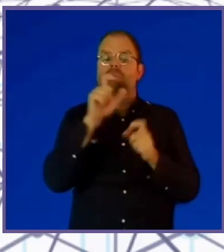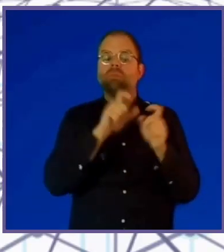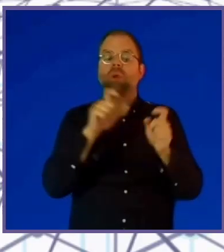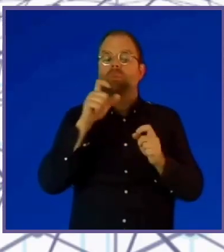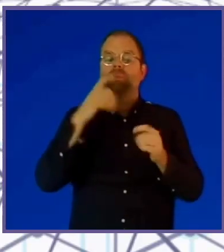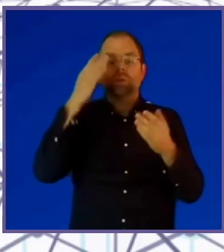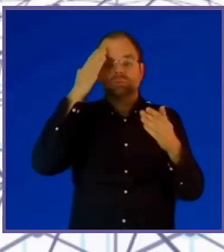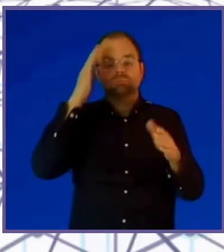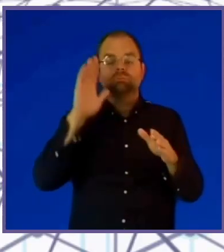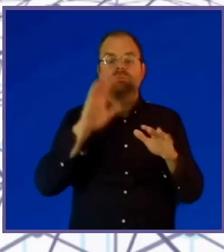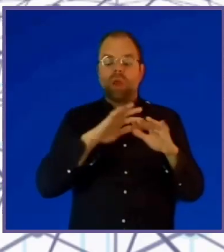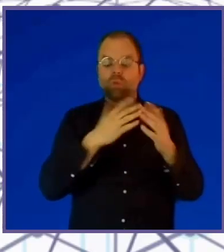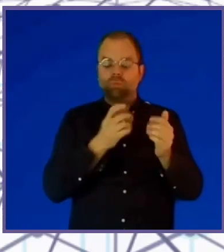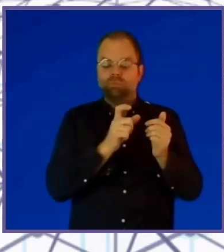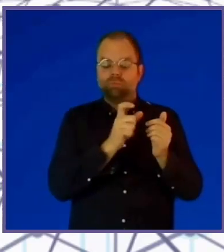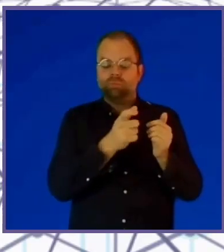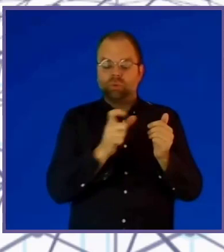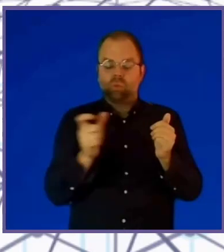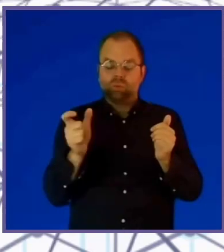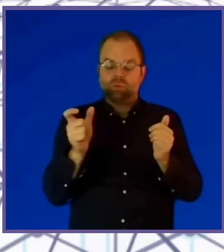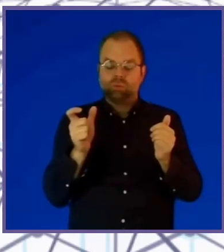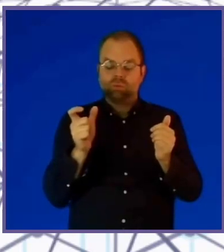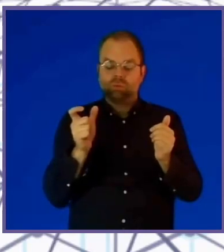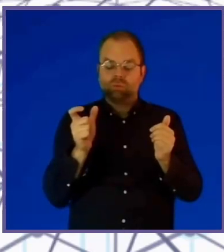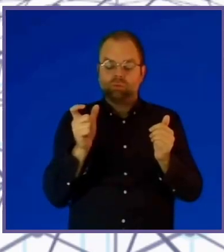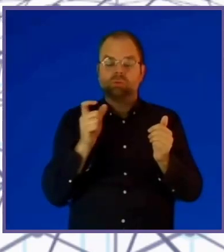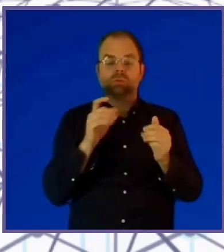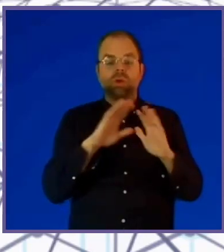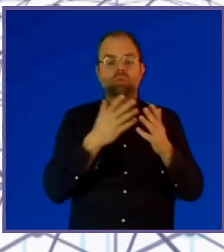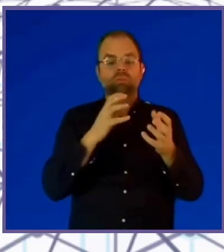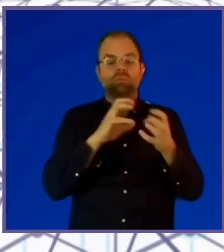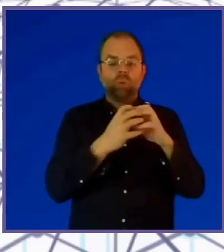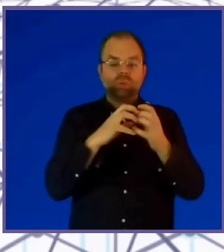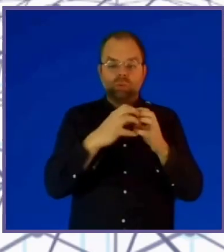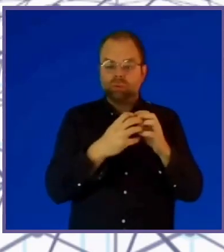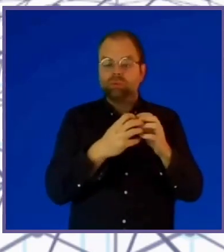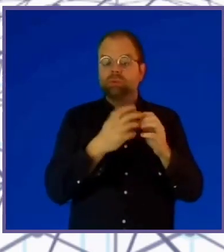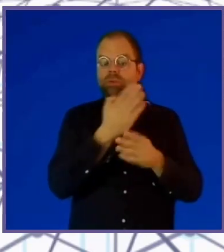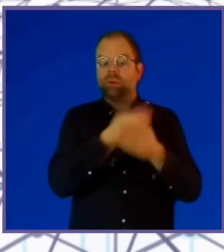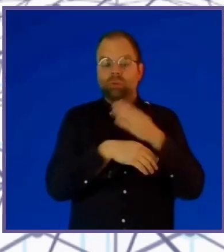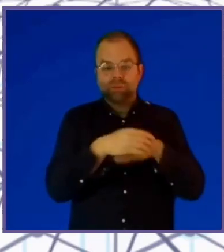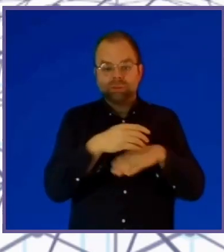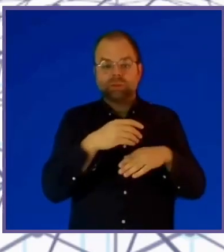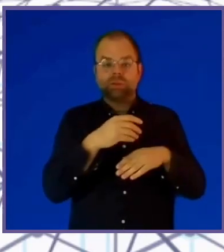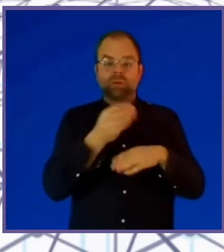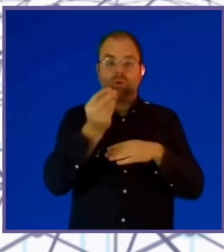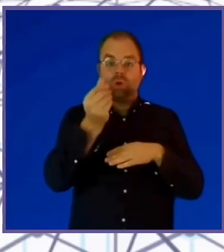So service providers face different hurdles, such as insufficient training opportunities.